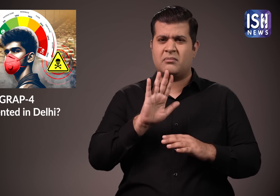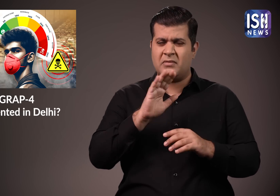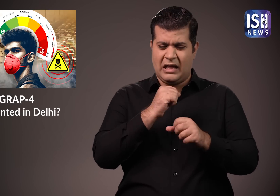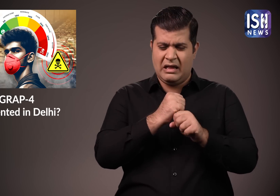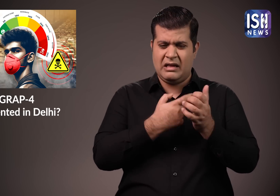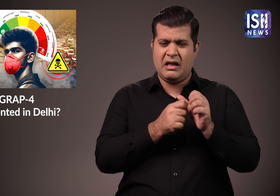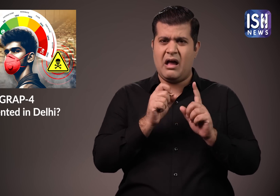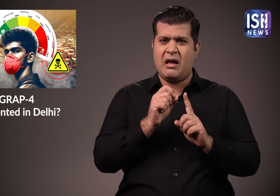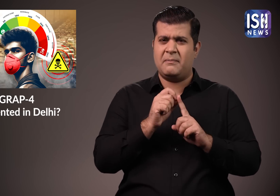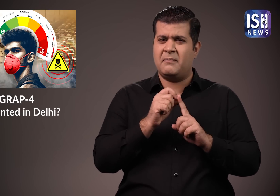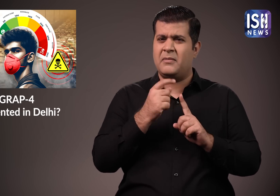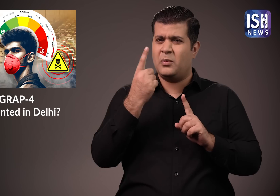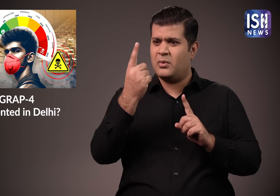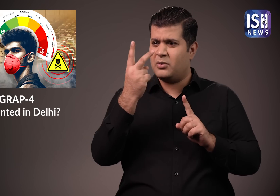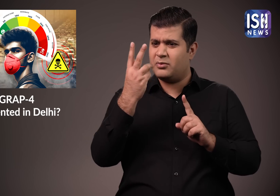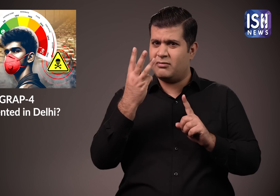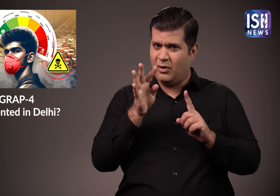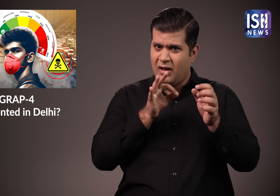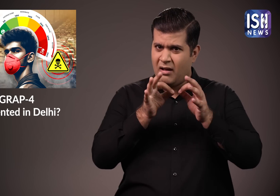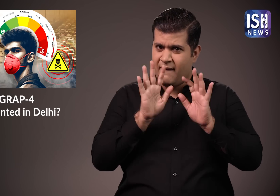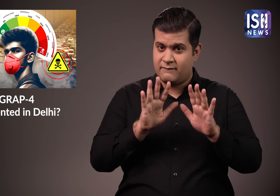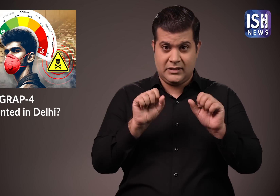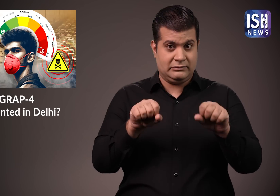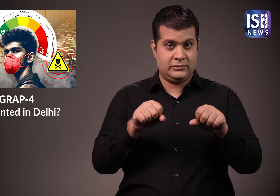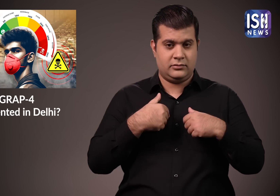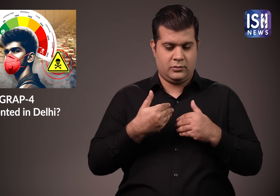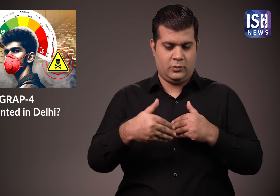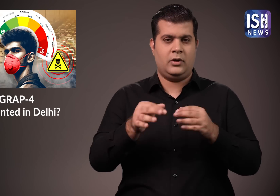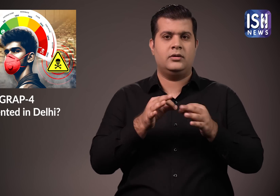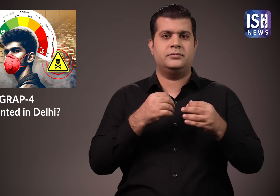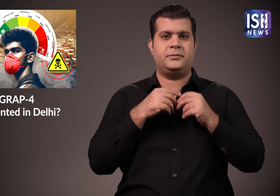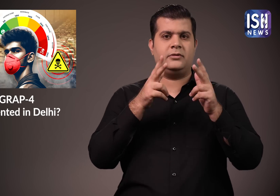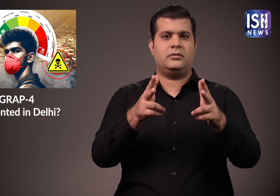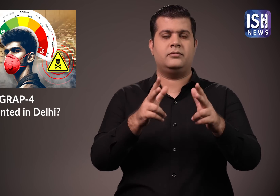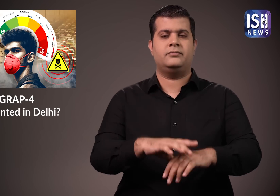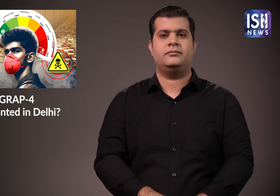Let me now tell you about the 4 GRAP categories.